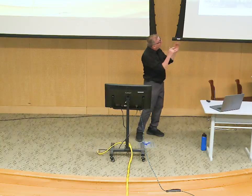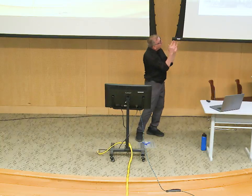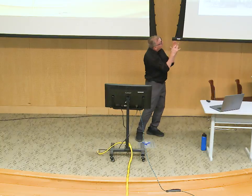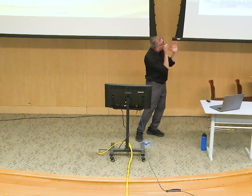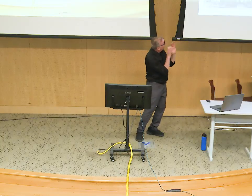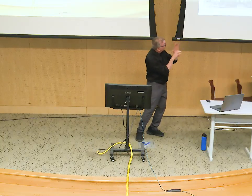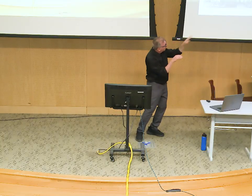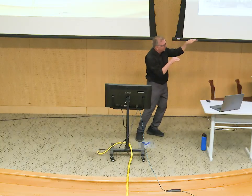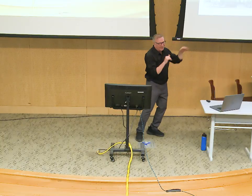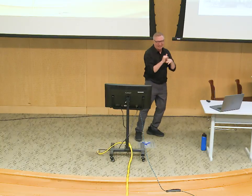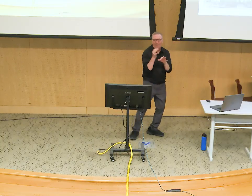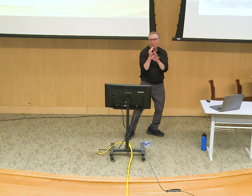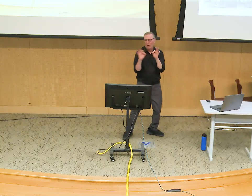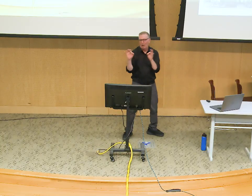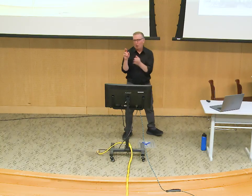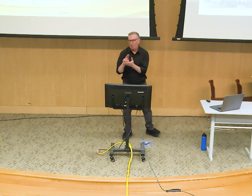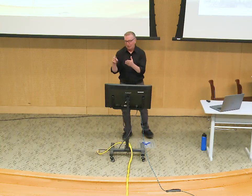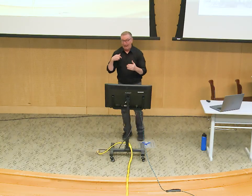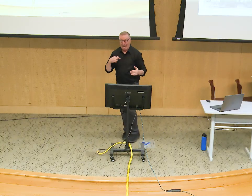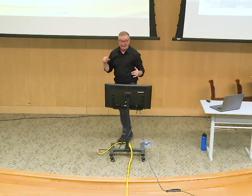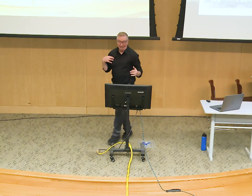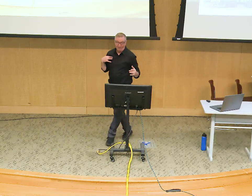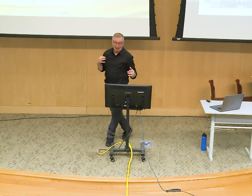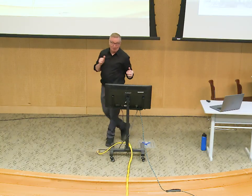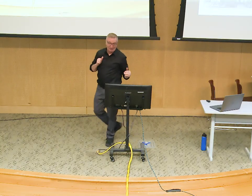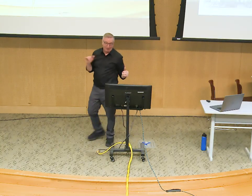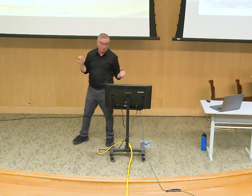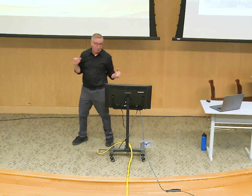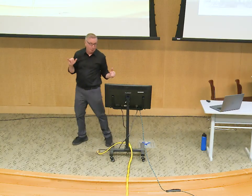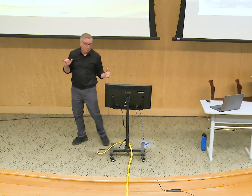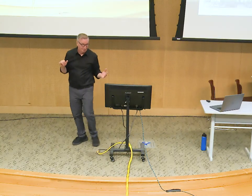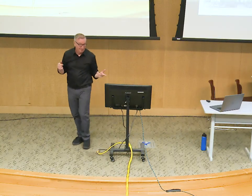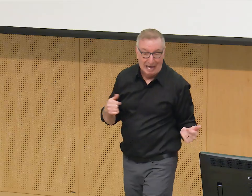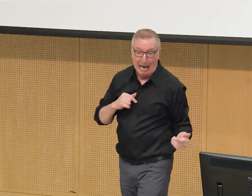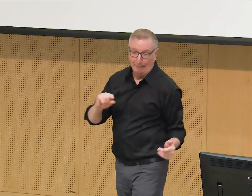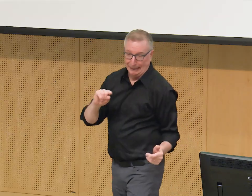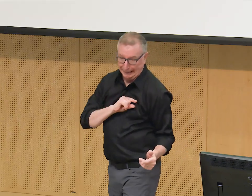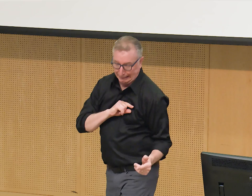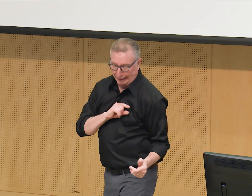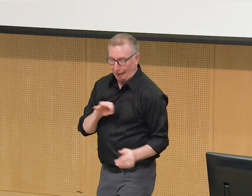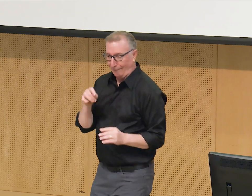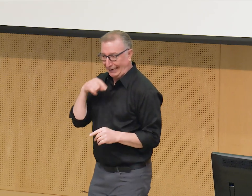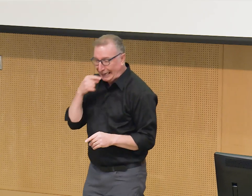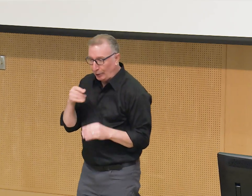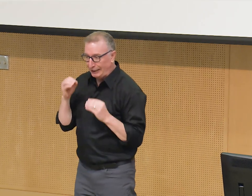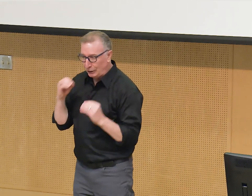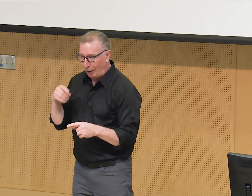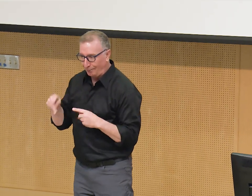Can see in the middle photo here, I volunteered myself for the free university. As a hearing person, was teaching